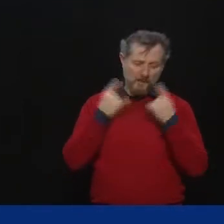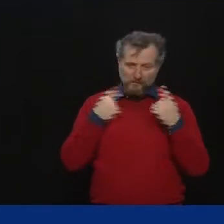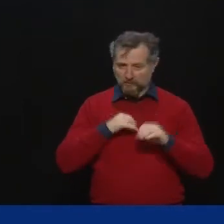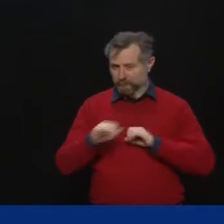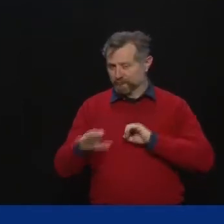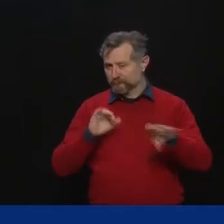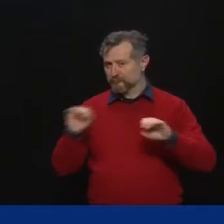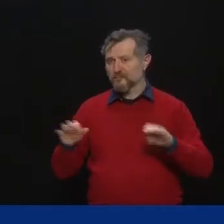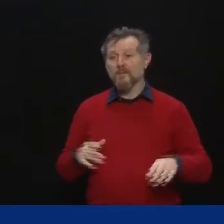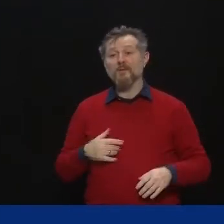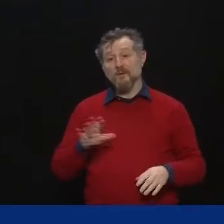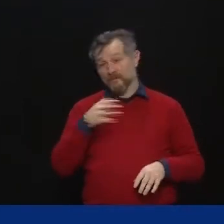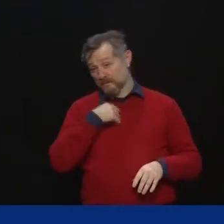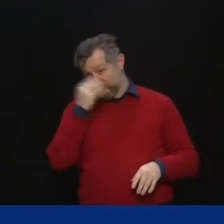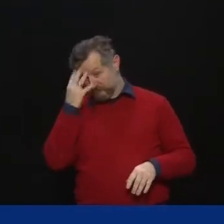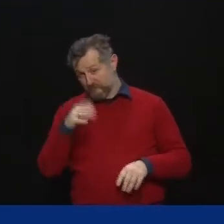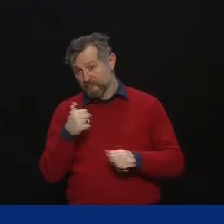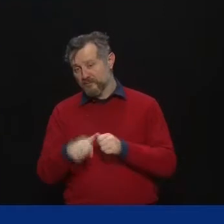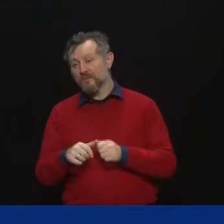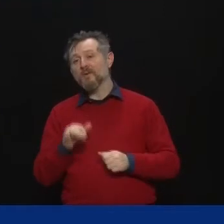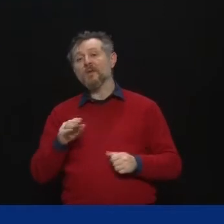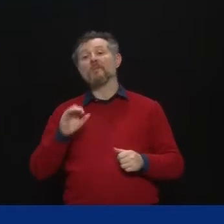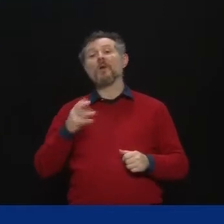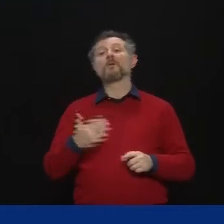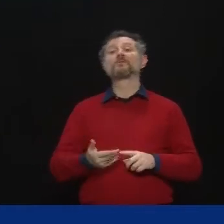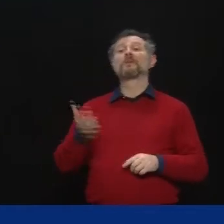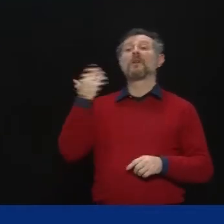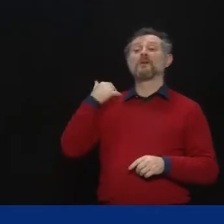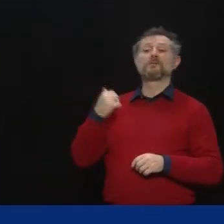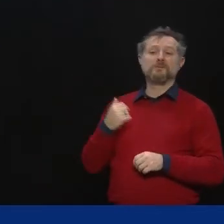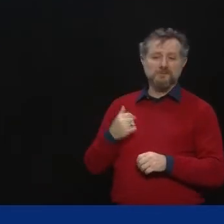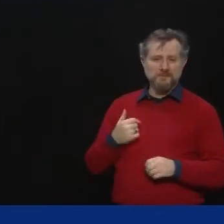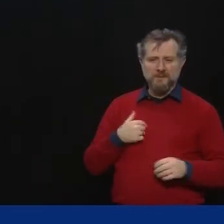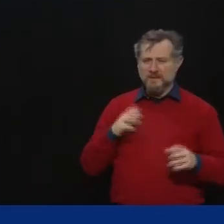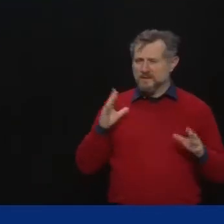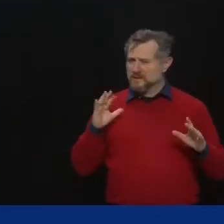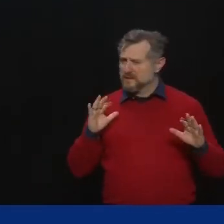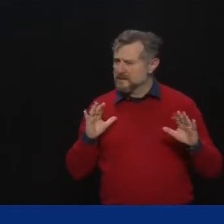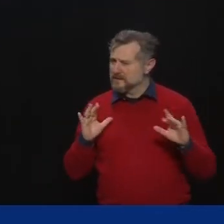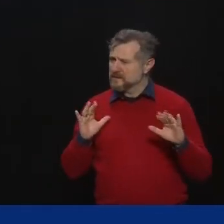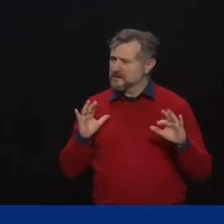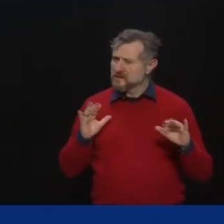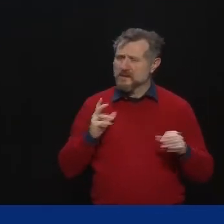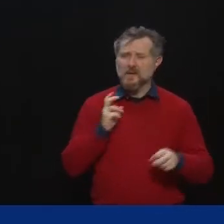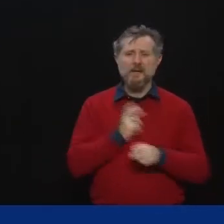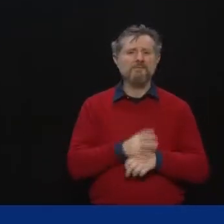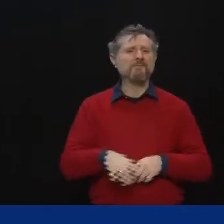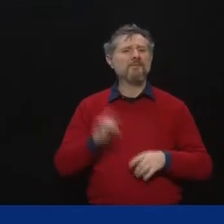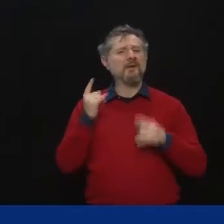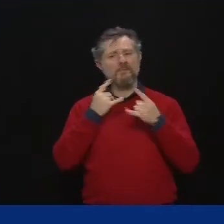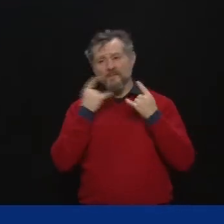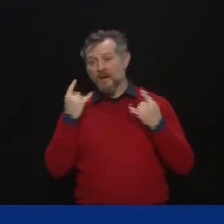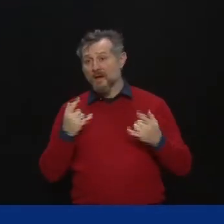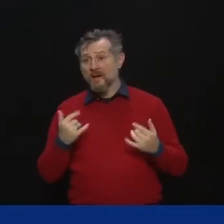SCHOOLS, THE LIBRARIES AND OTHER COMMUNITY BASED ORGANIZATIONS. SO WE'LL HAVE NO SHORTAGE AND IF